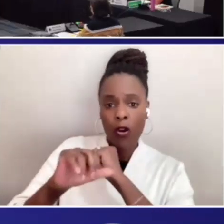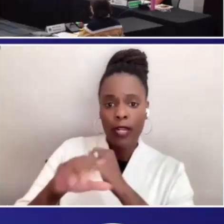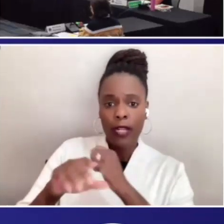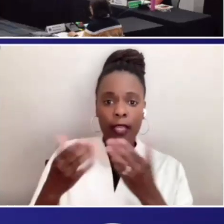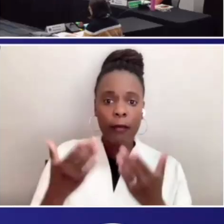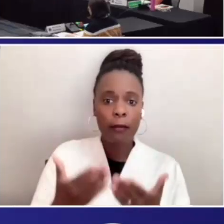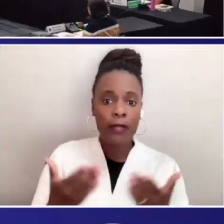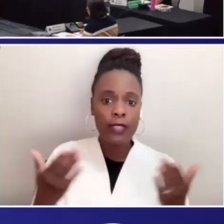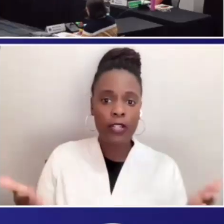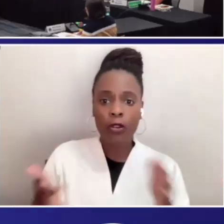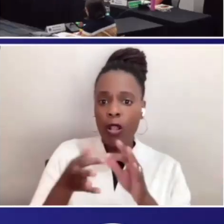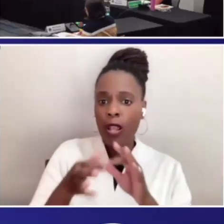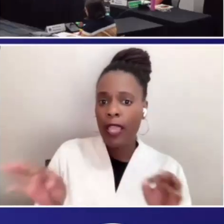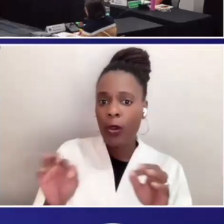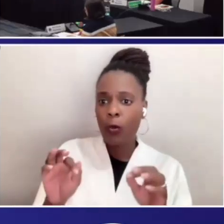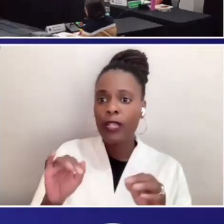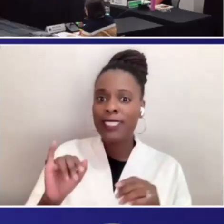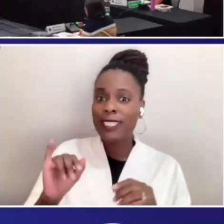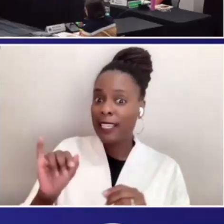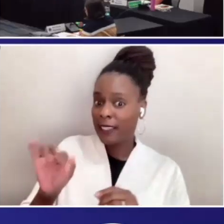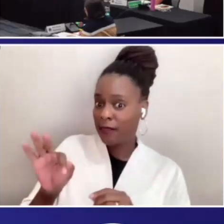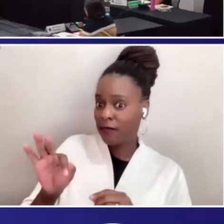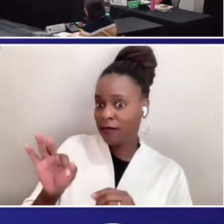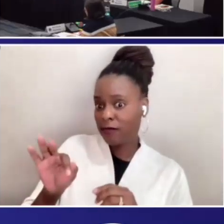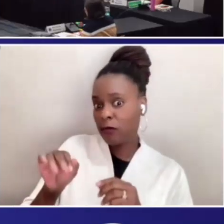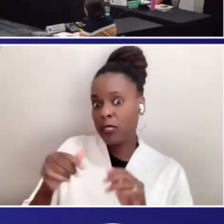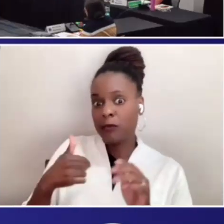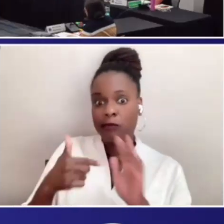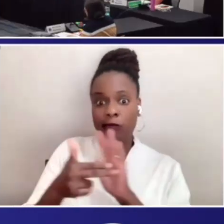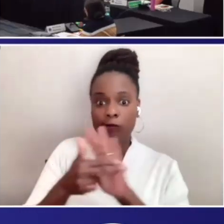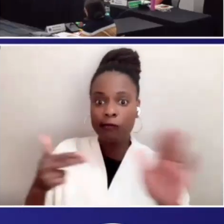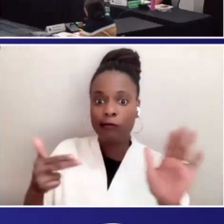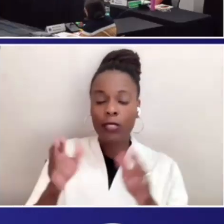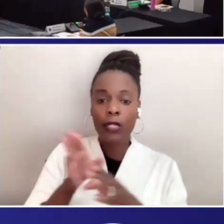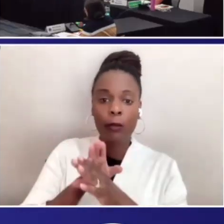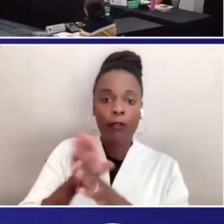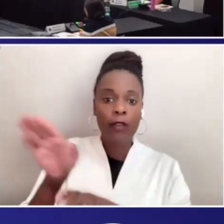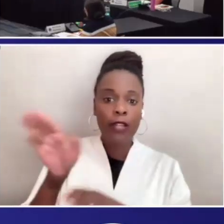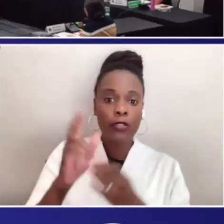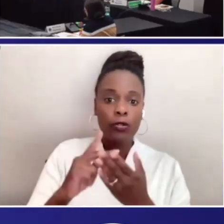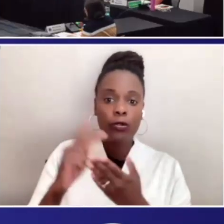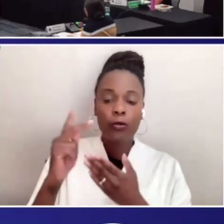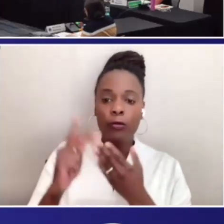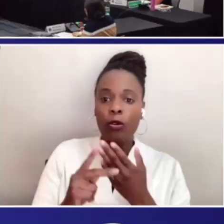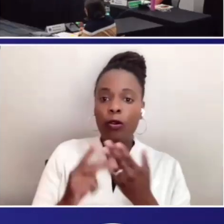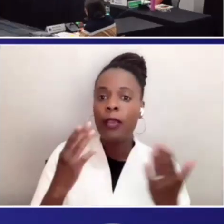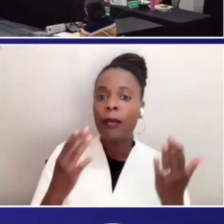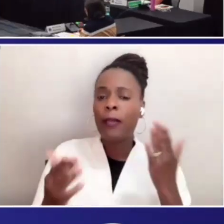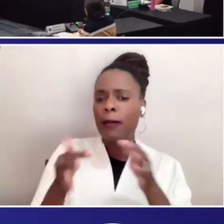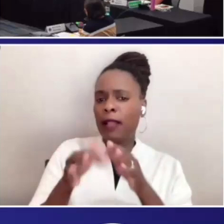hook for whether we've treated it as a professional program, perhaps language around marketing towards